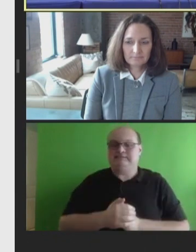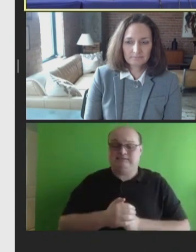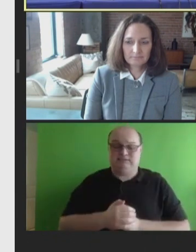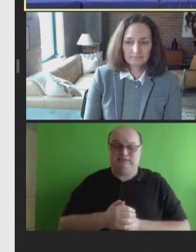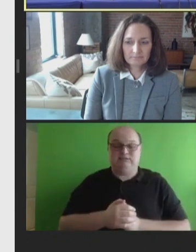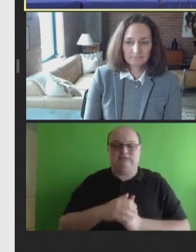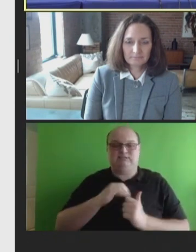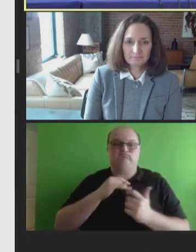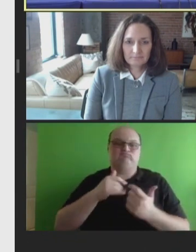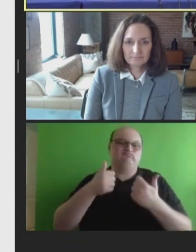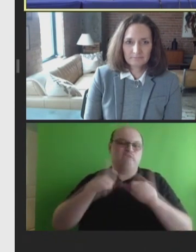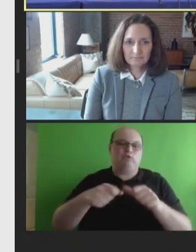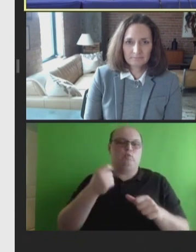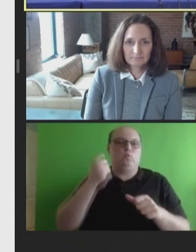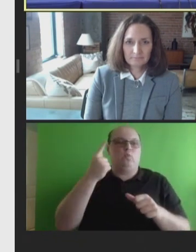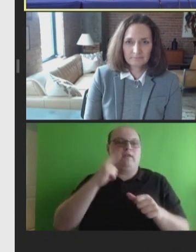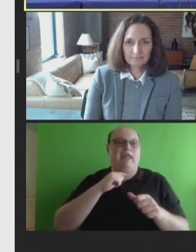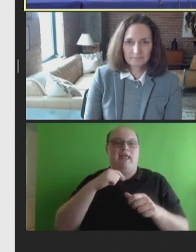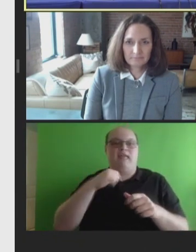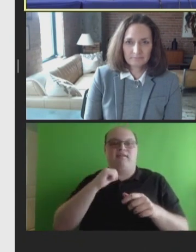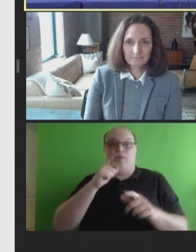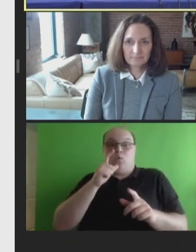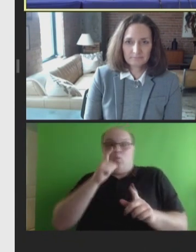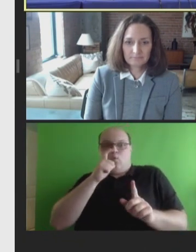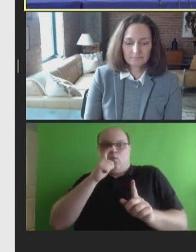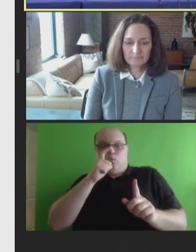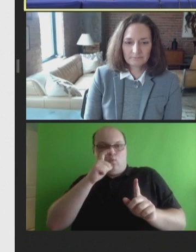I'm just trying to understand who is going to make that decision.